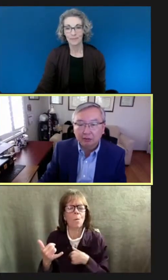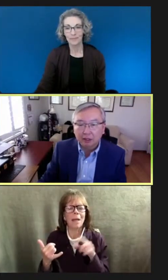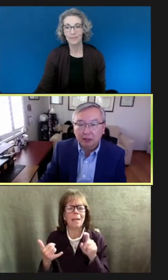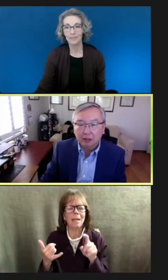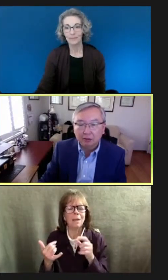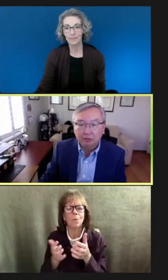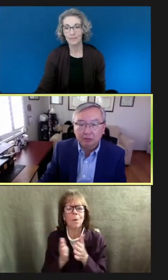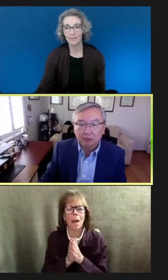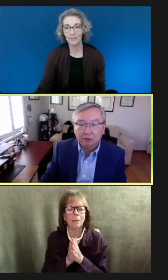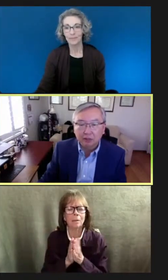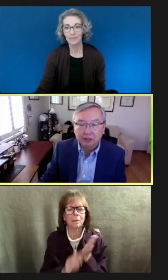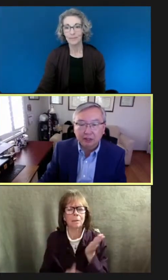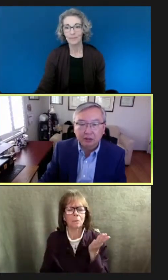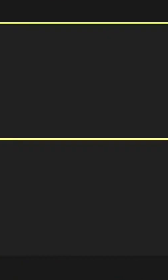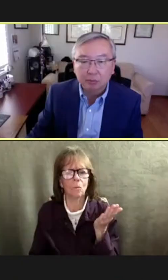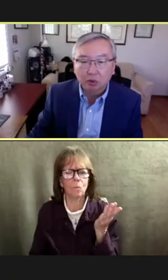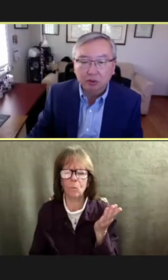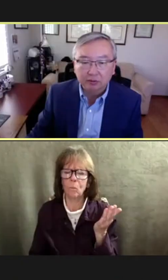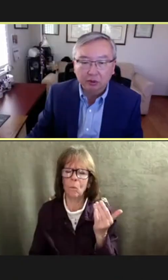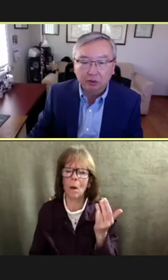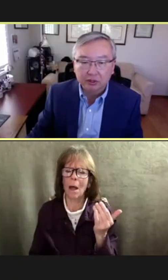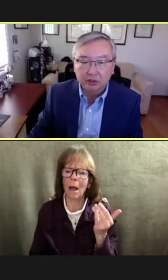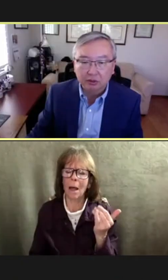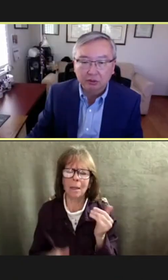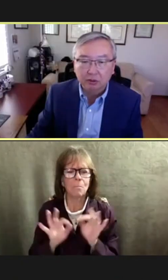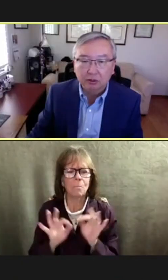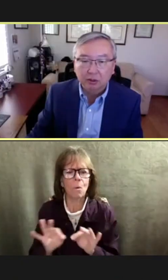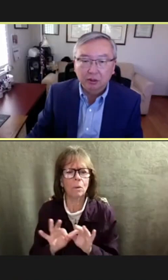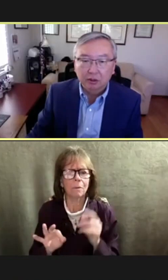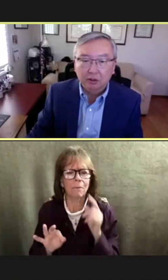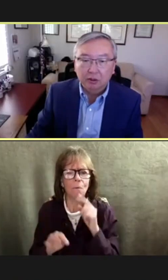us to understand neurodiversity,